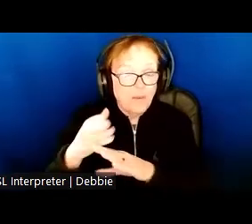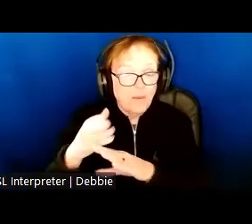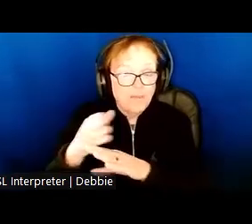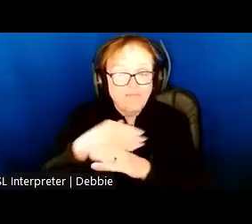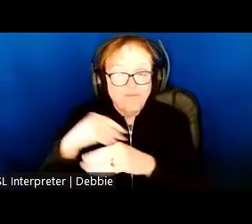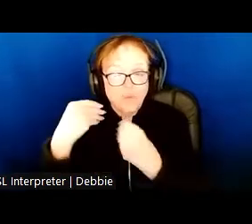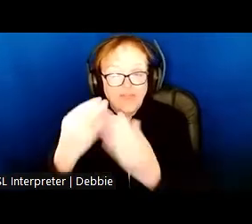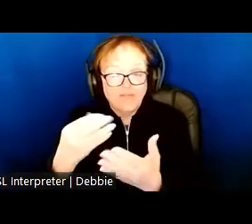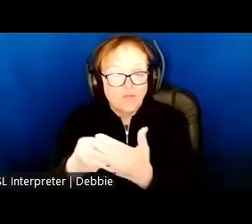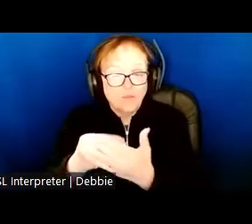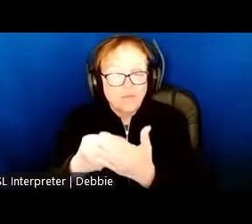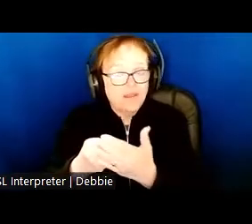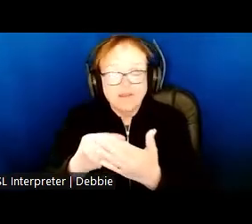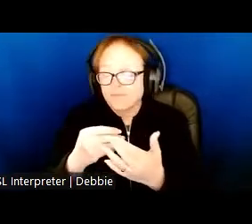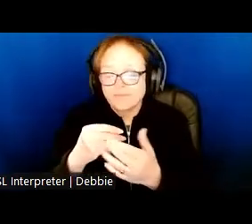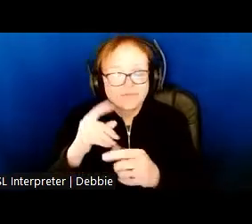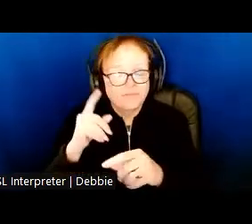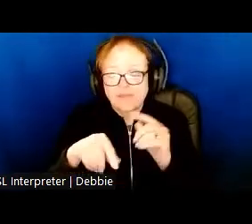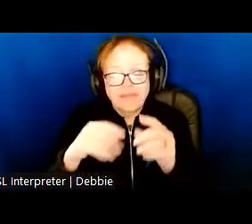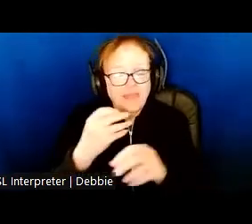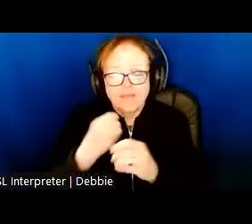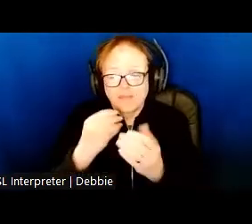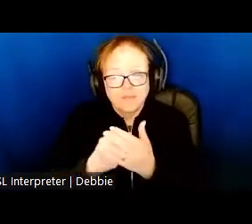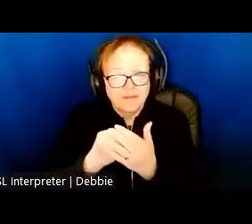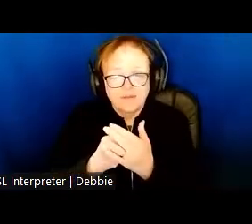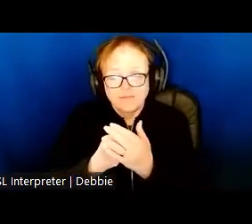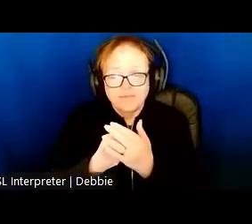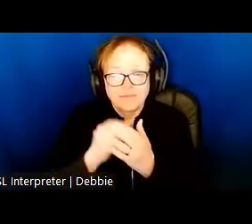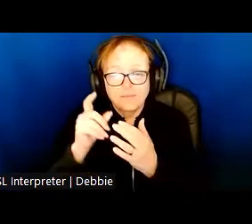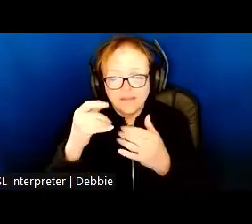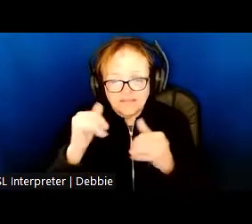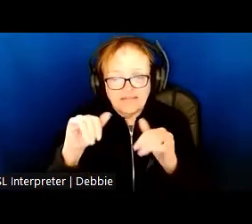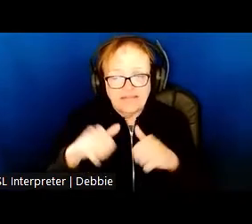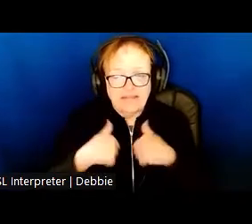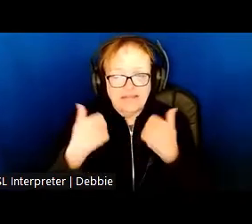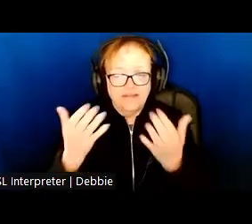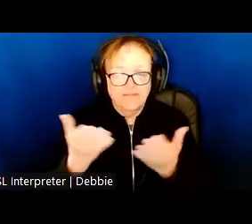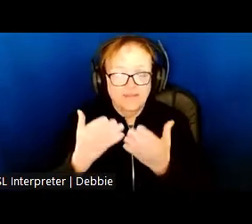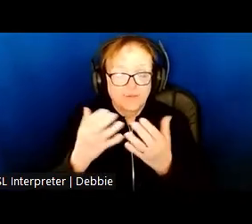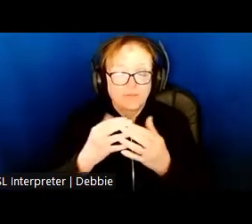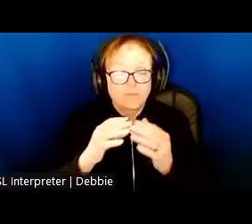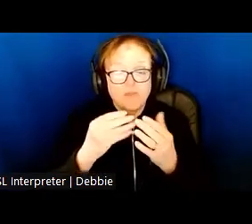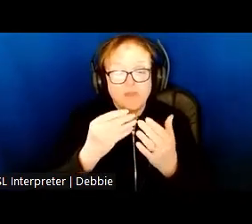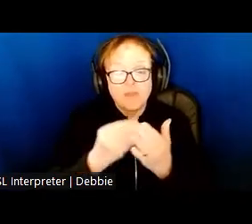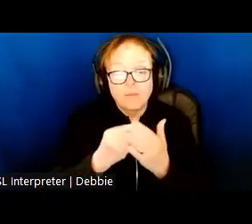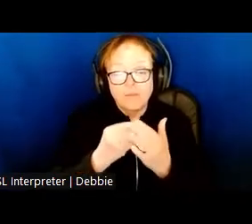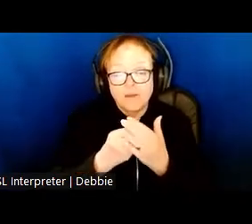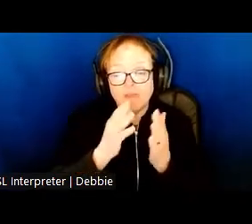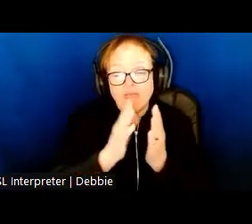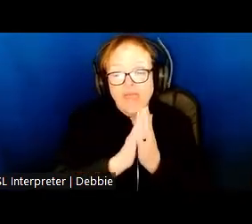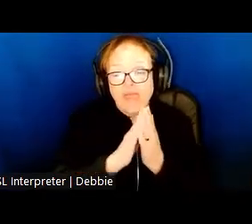no longer considered eligible. Awarded Fellows will be asked to supply two forms of verification